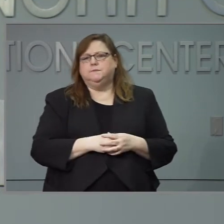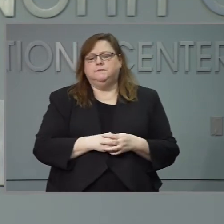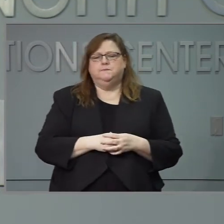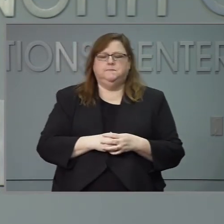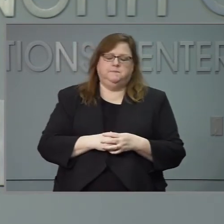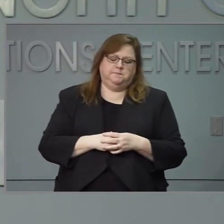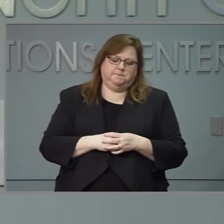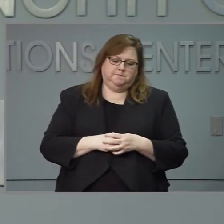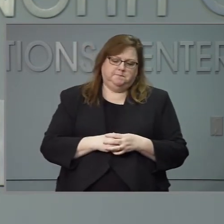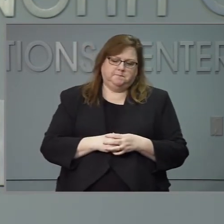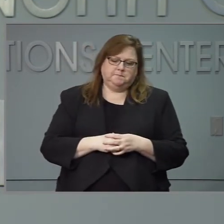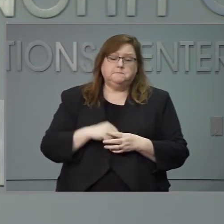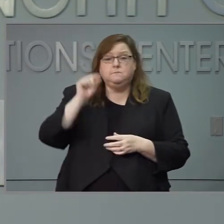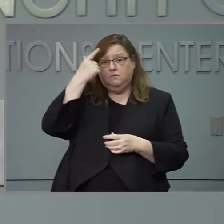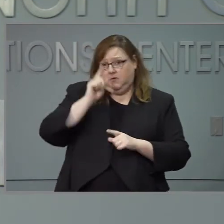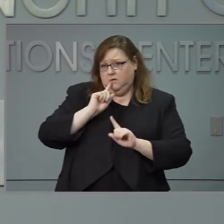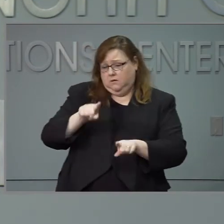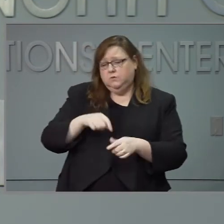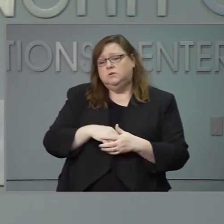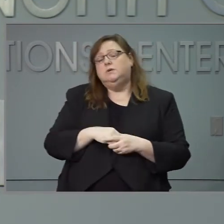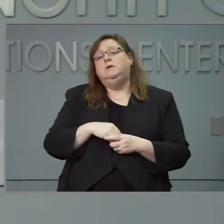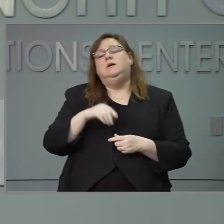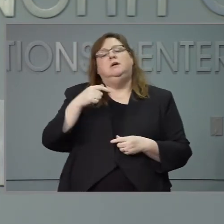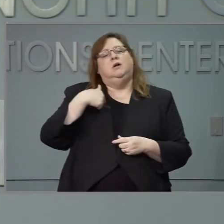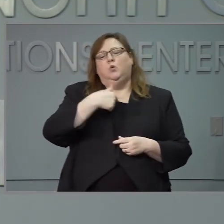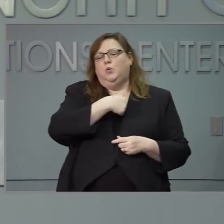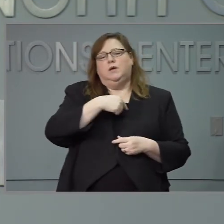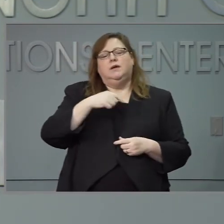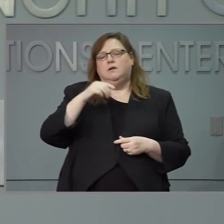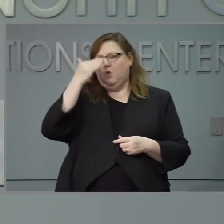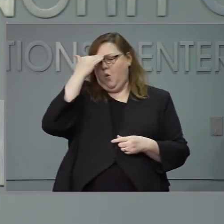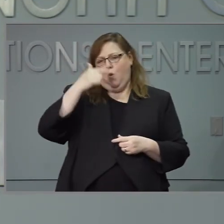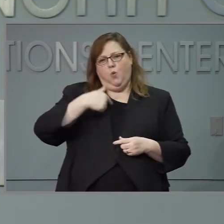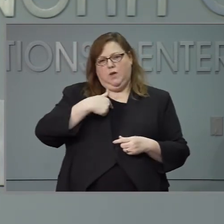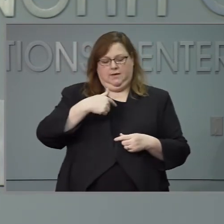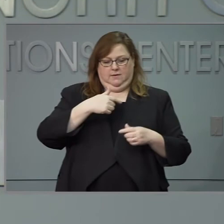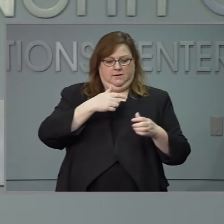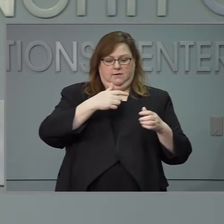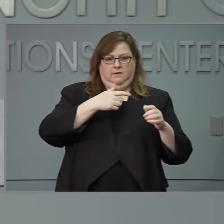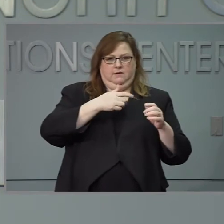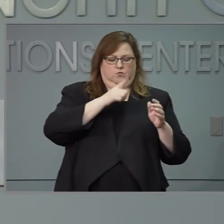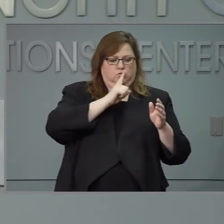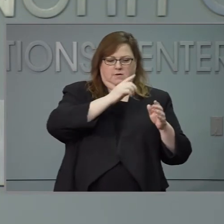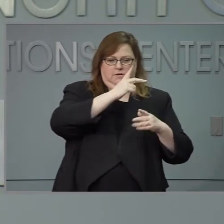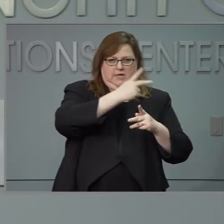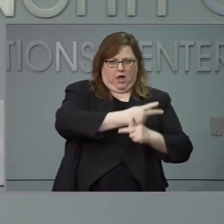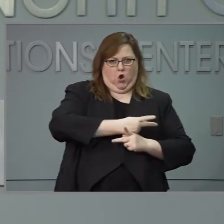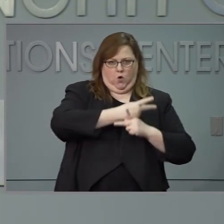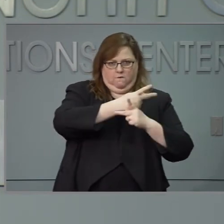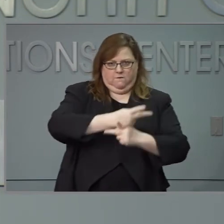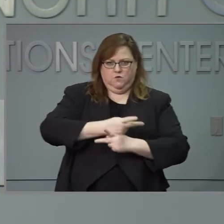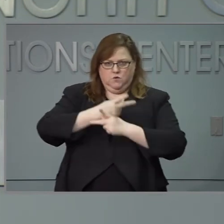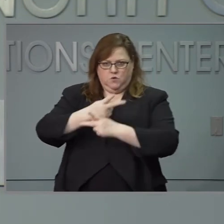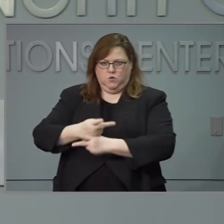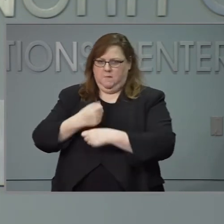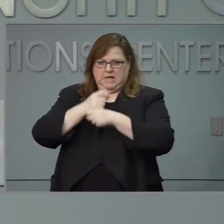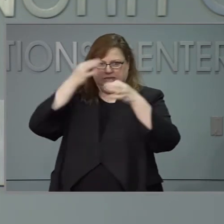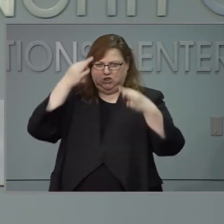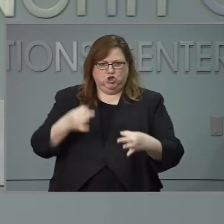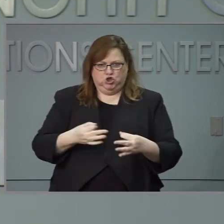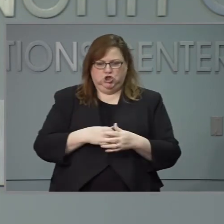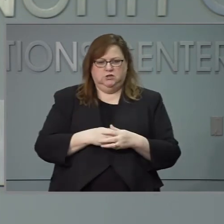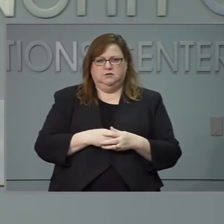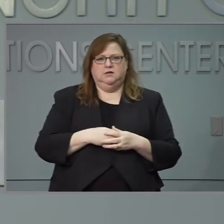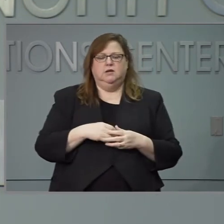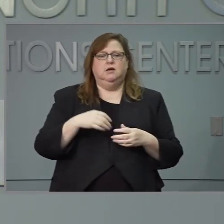PERO VAMOS A DAR AYUDA, NO FUNCIONA ASÍ. AYUDAMOS A LOS